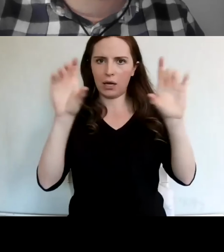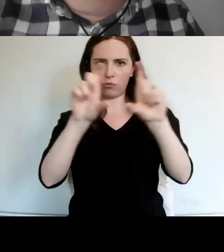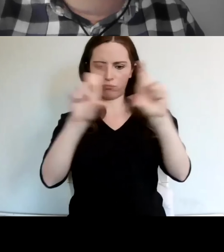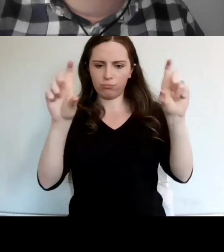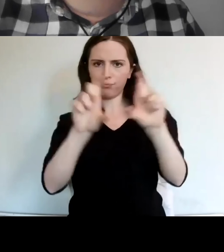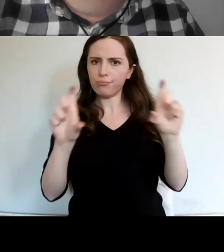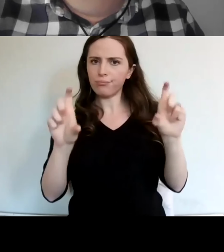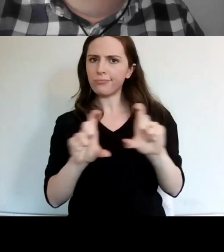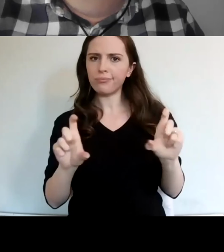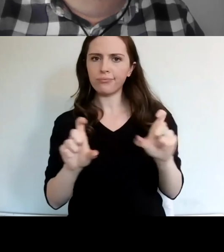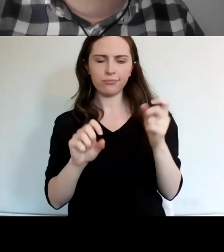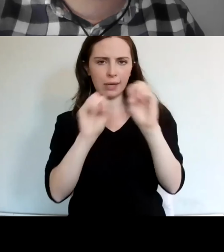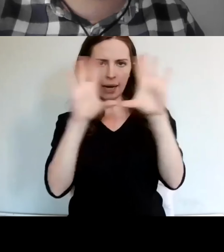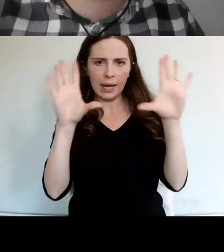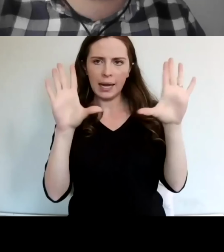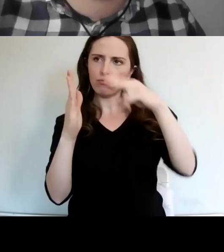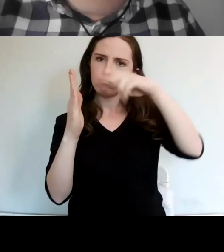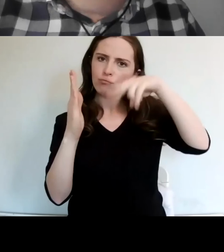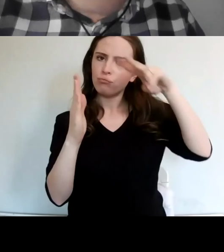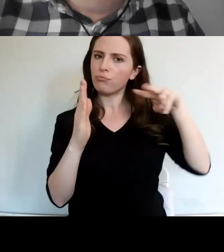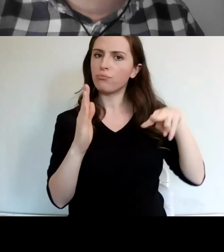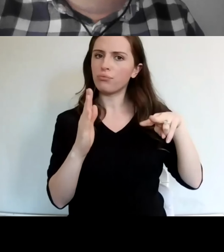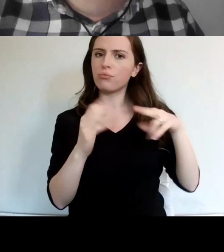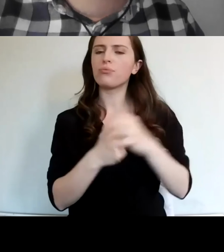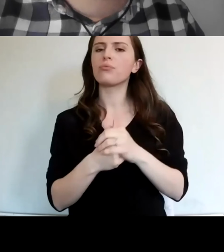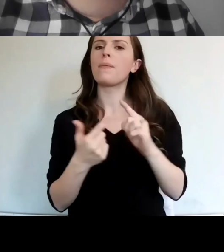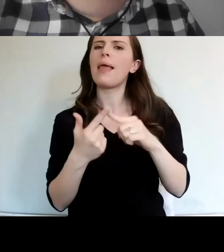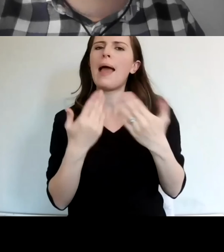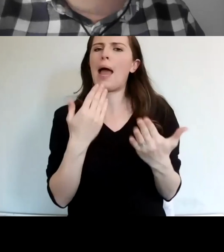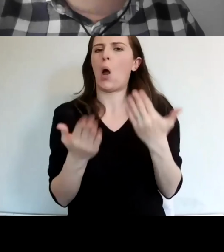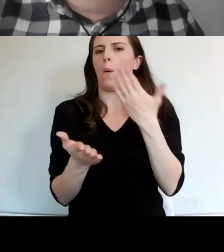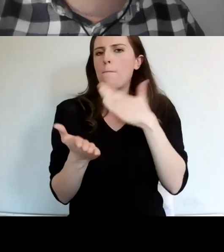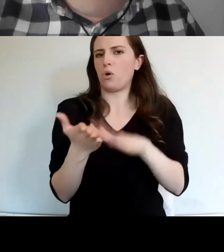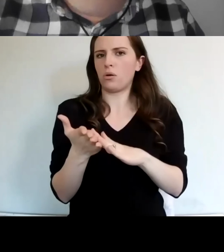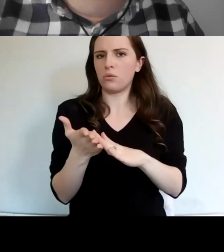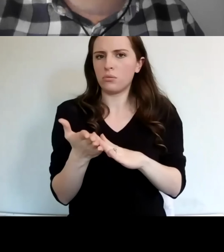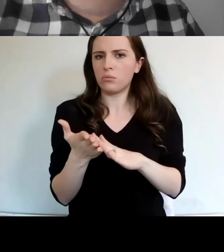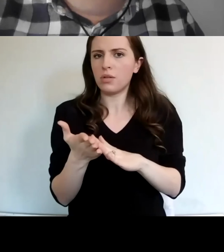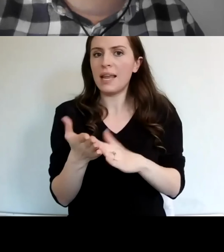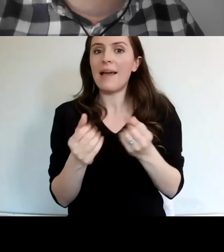to actually to do that. How can they be booked? Are there alternative ways to book them?